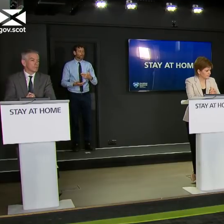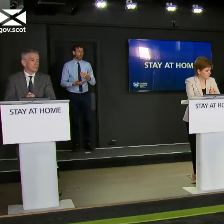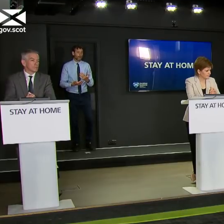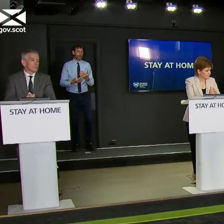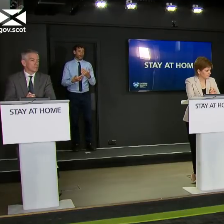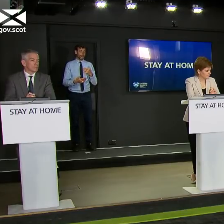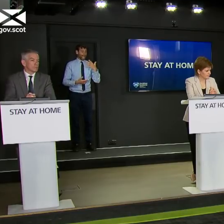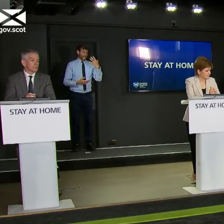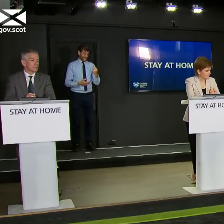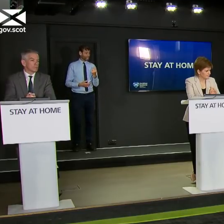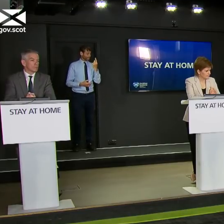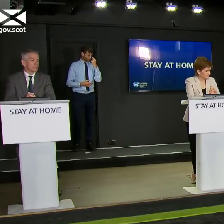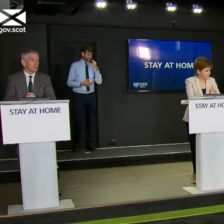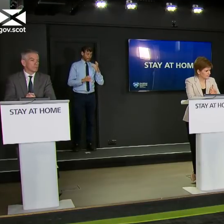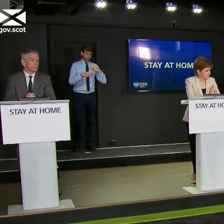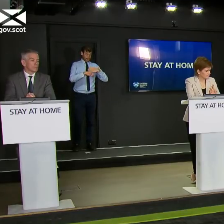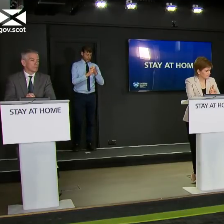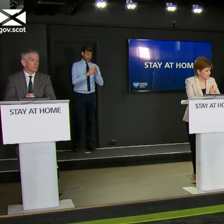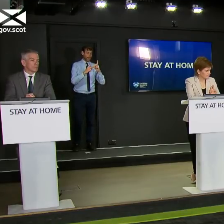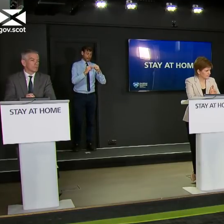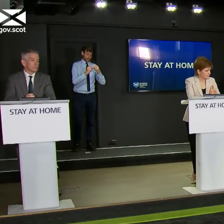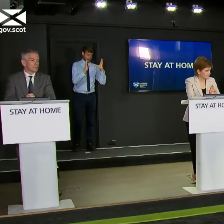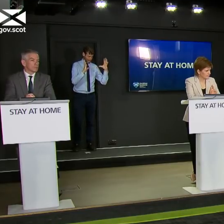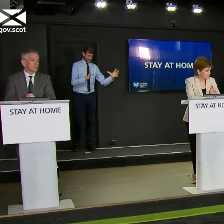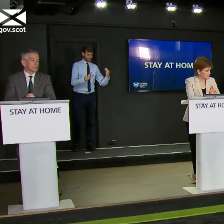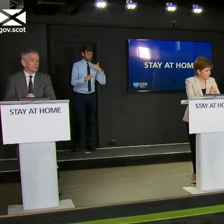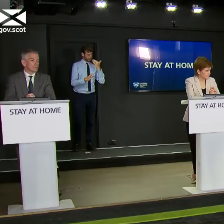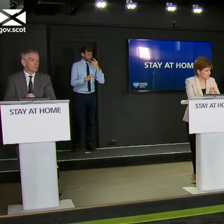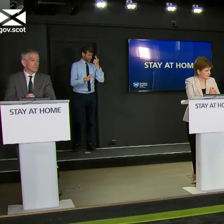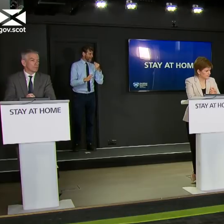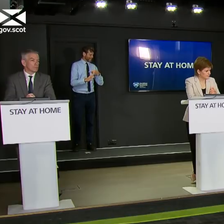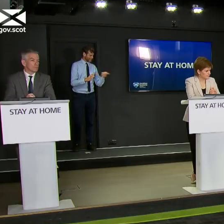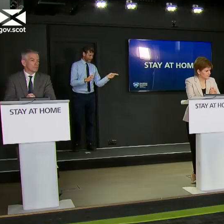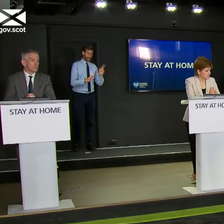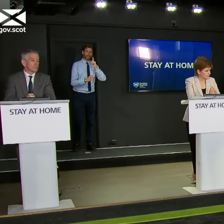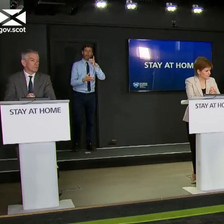capacity. I was wondering, given the tragic situation the sector has experienced, do you